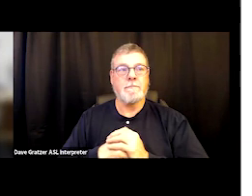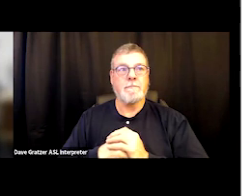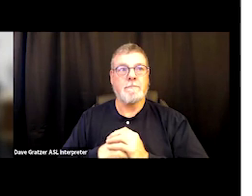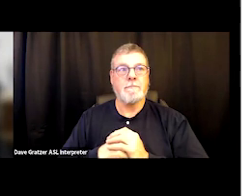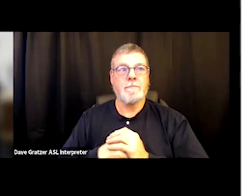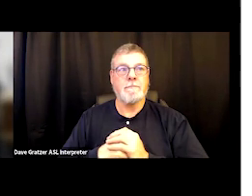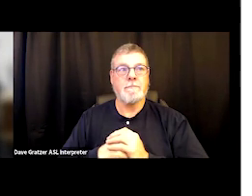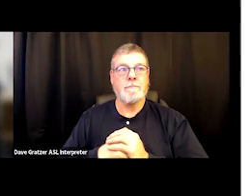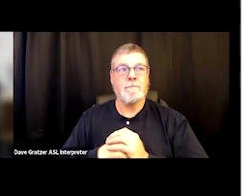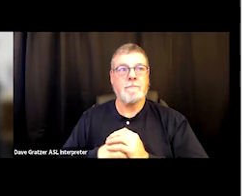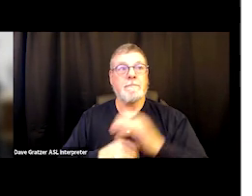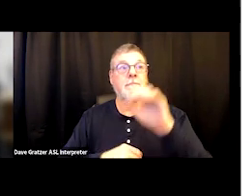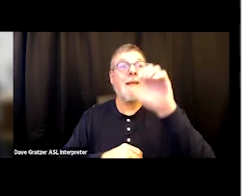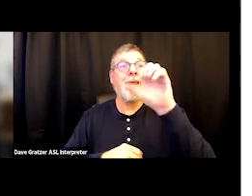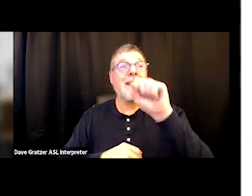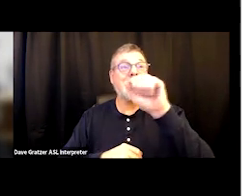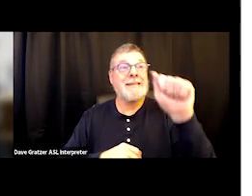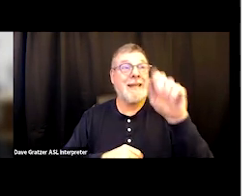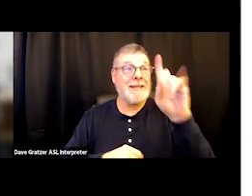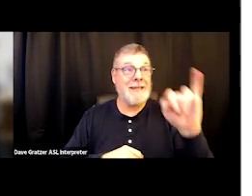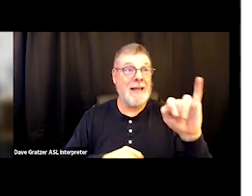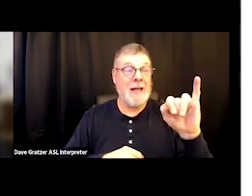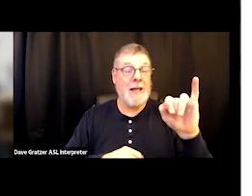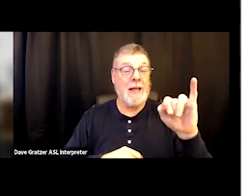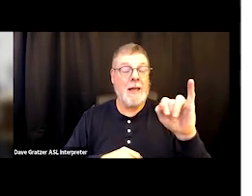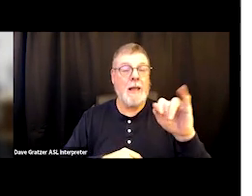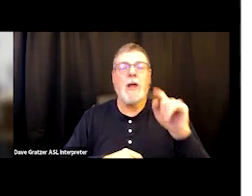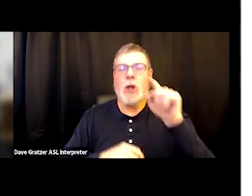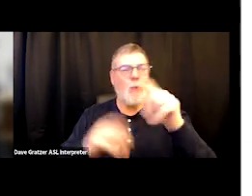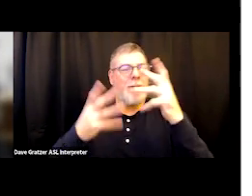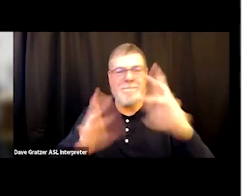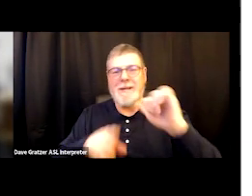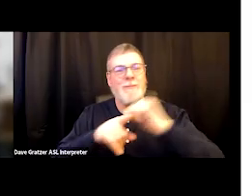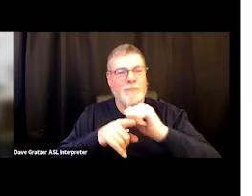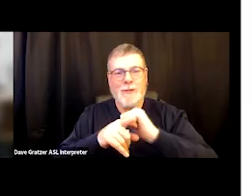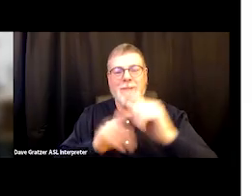So the SSDI application, you practice filling this one out as part of the SOAR online course.